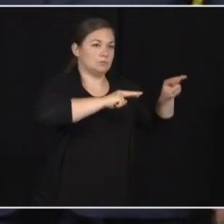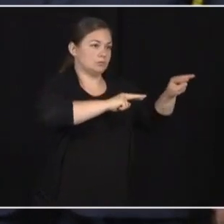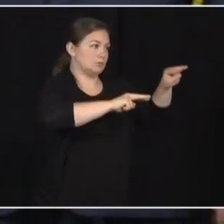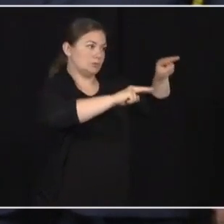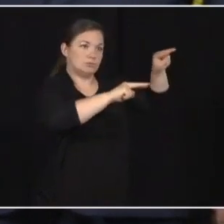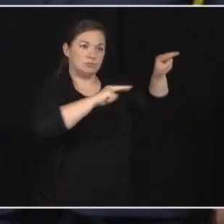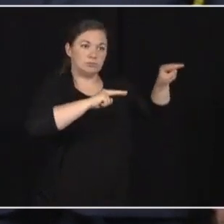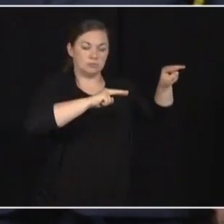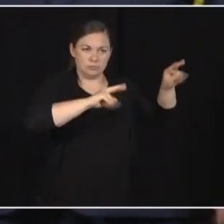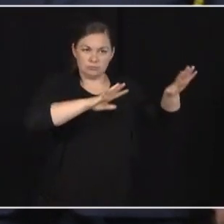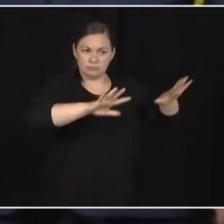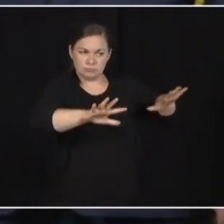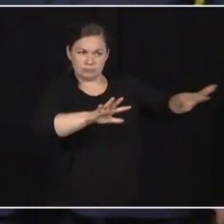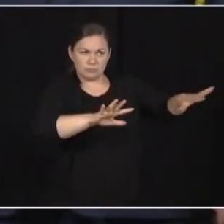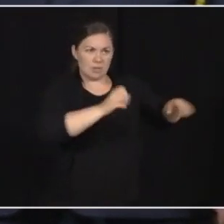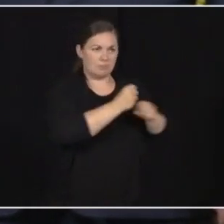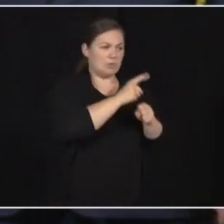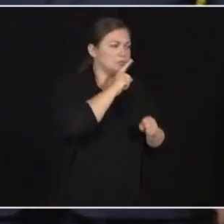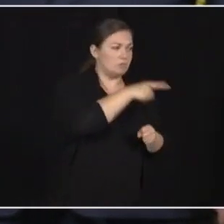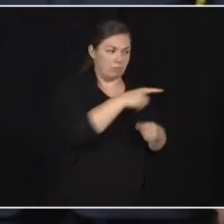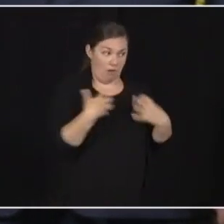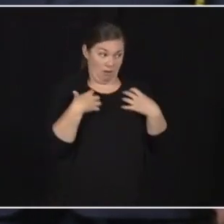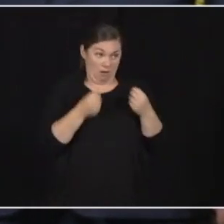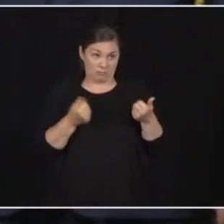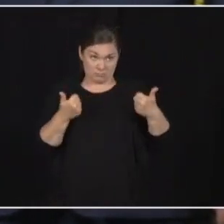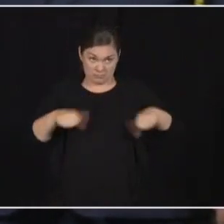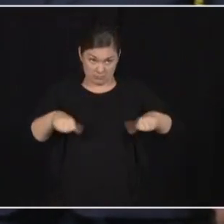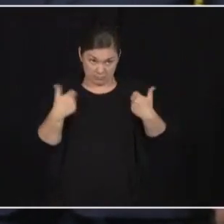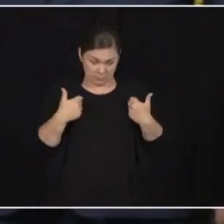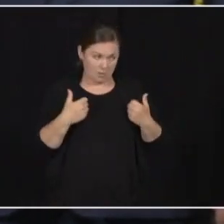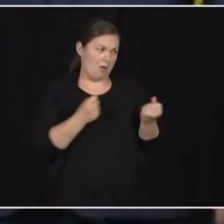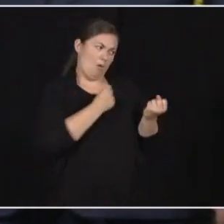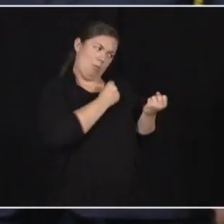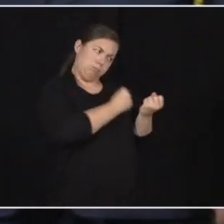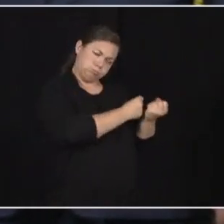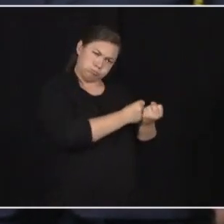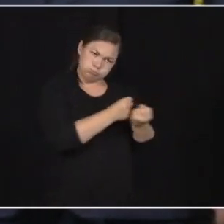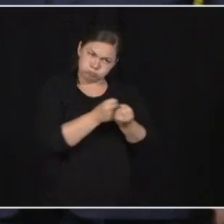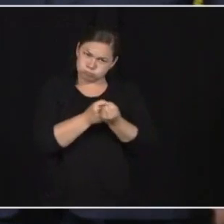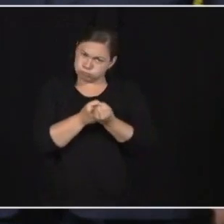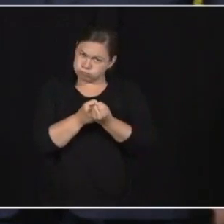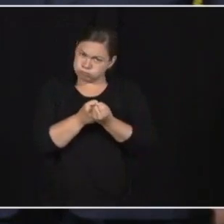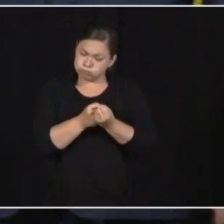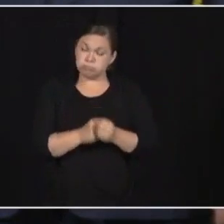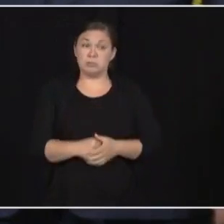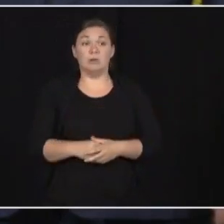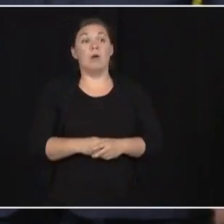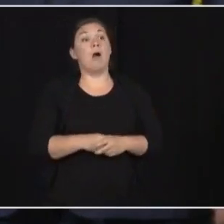All of them are being carefully monitored through a health perspective and also with support from various others that are present